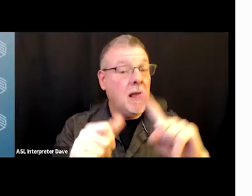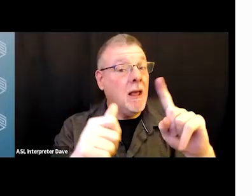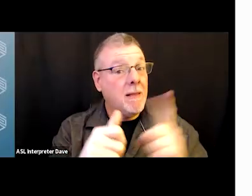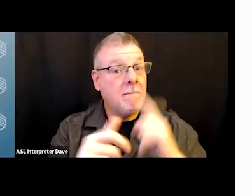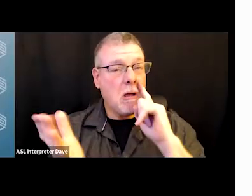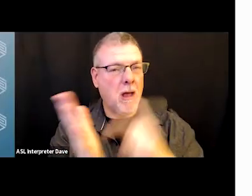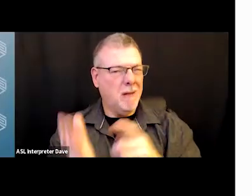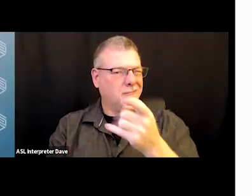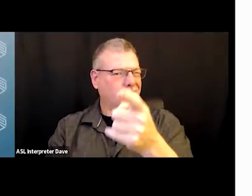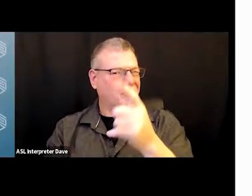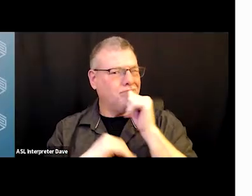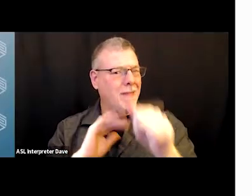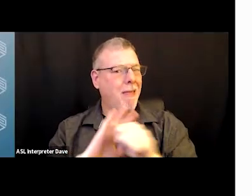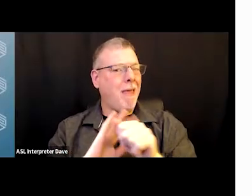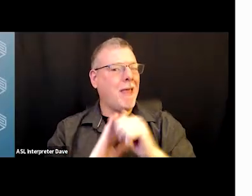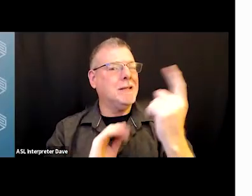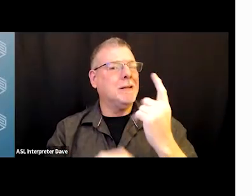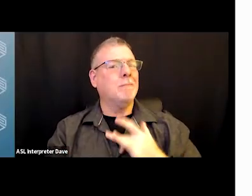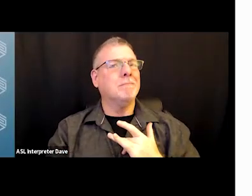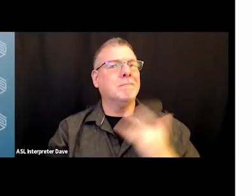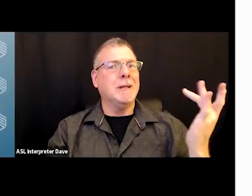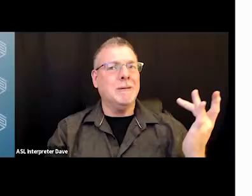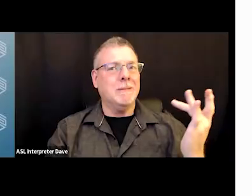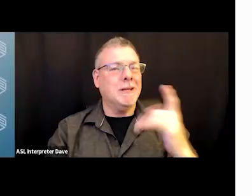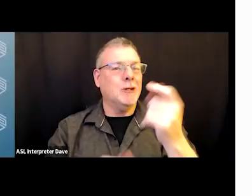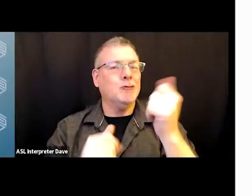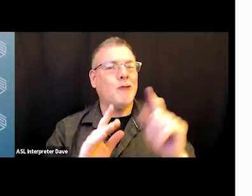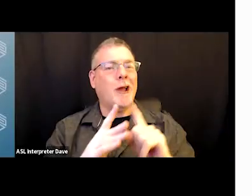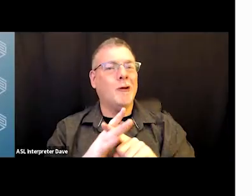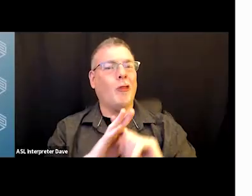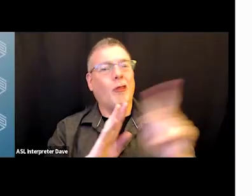hey, they're hiding something. They're just trying to get out of the drug test.